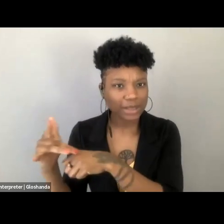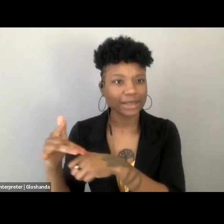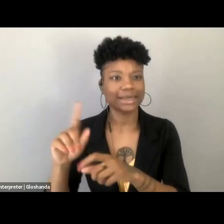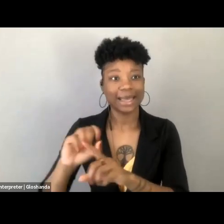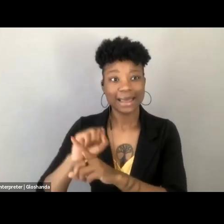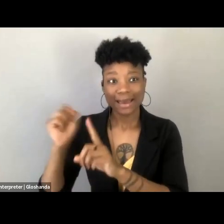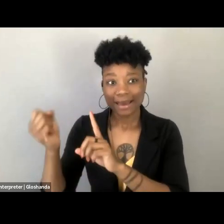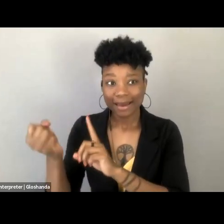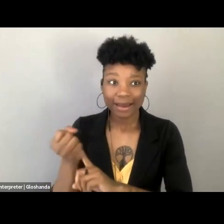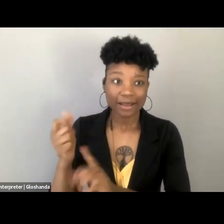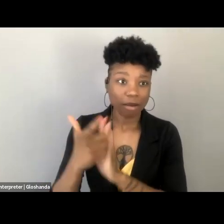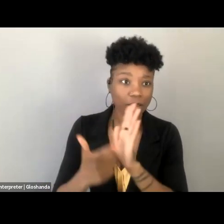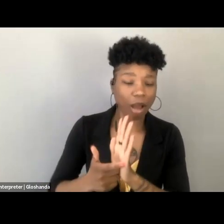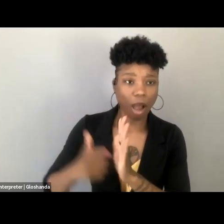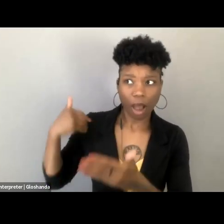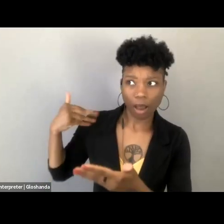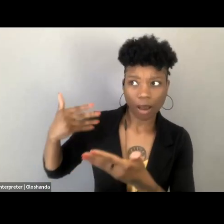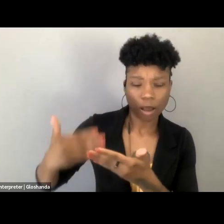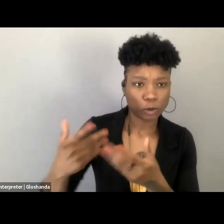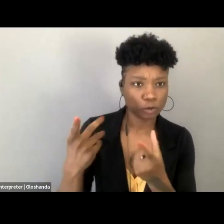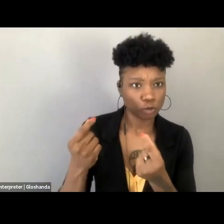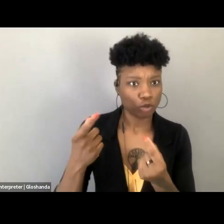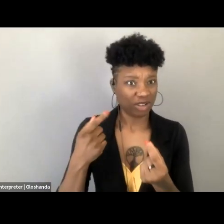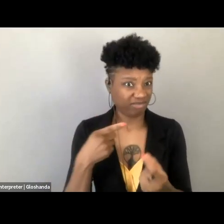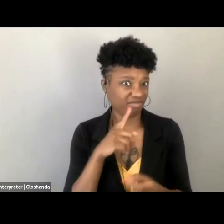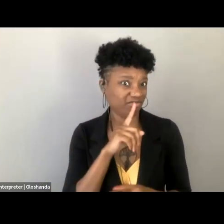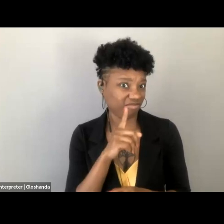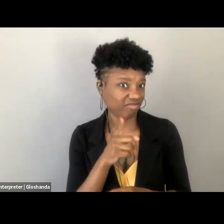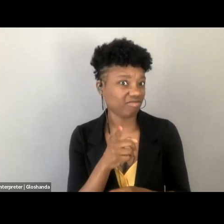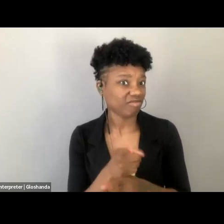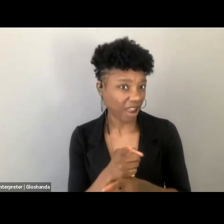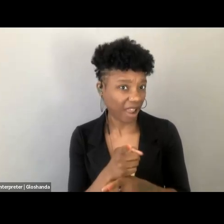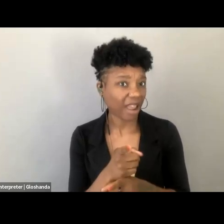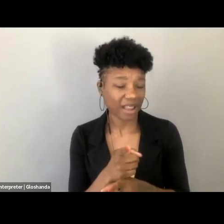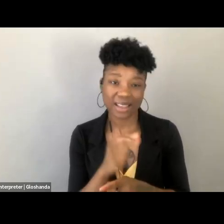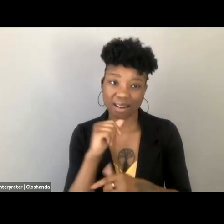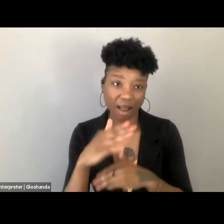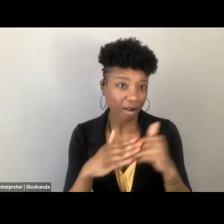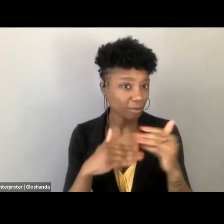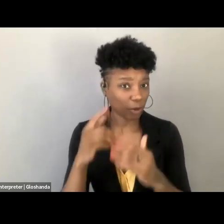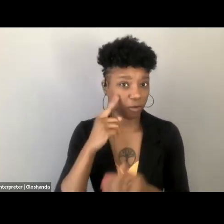I had to confess, he was right. You know, it's not a comfortable truth for those of us who support free speech,